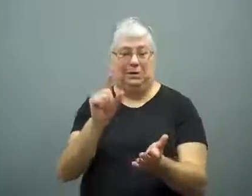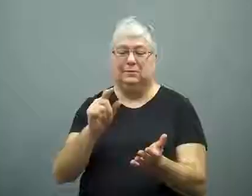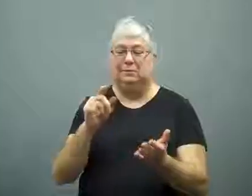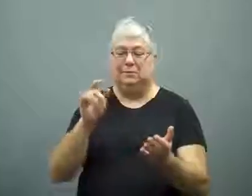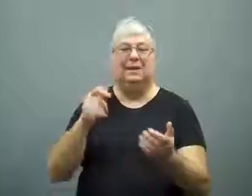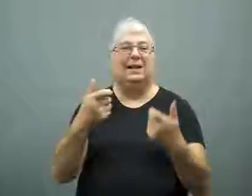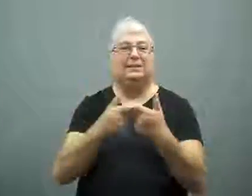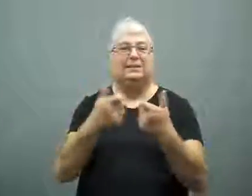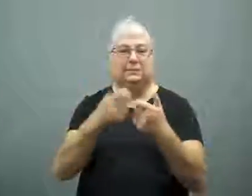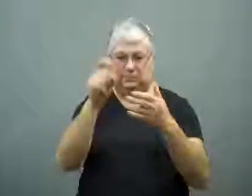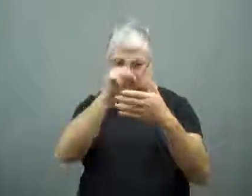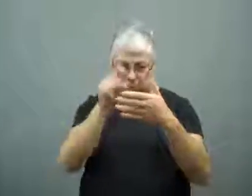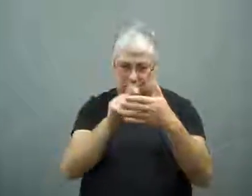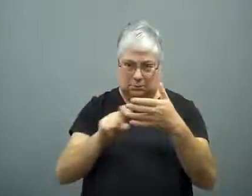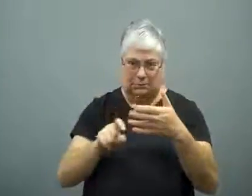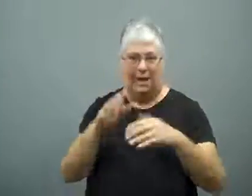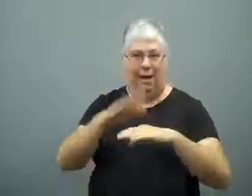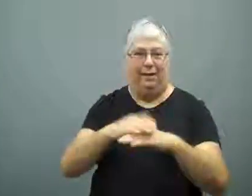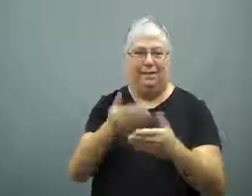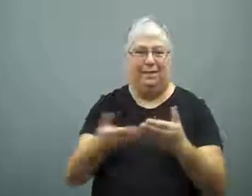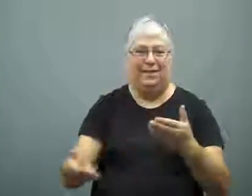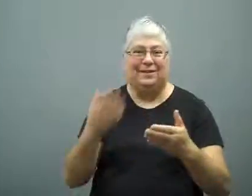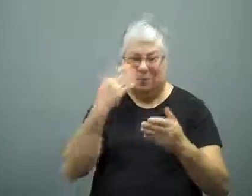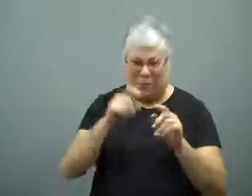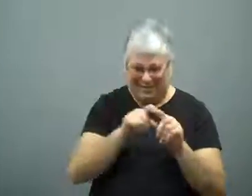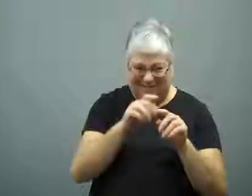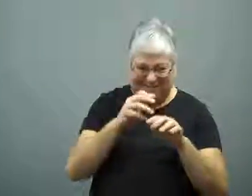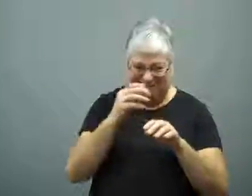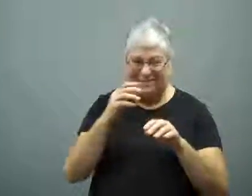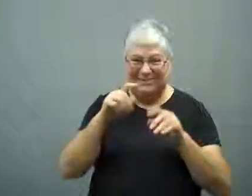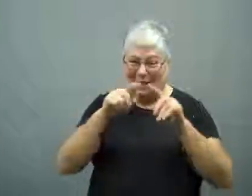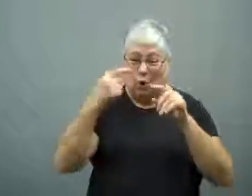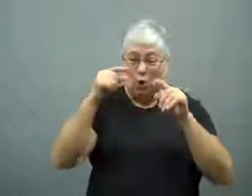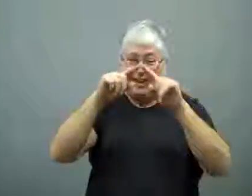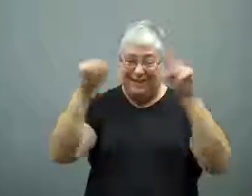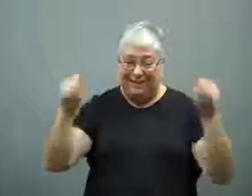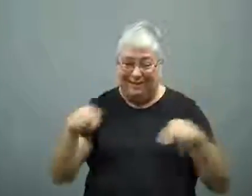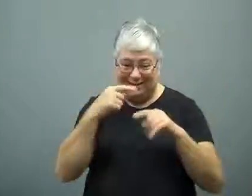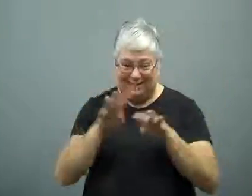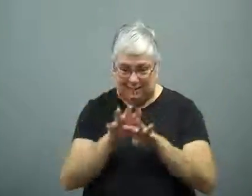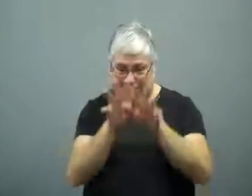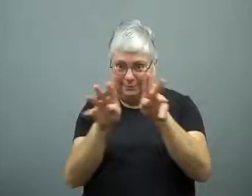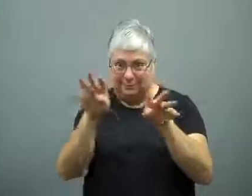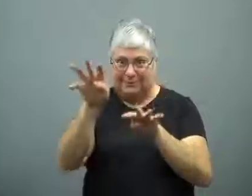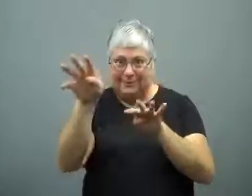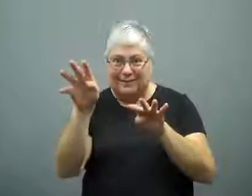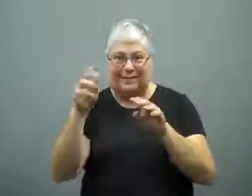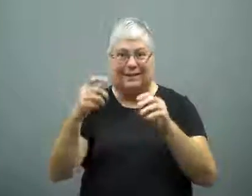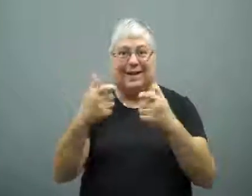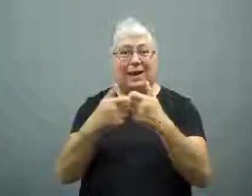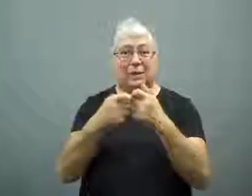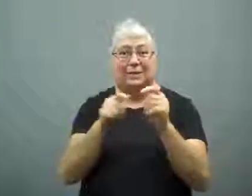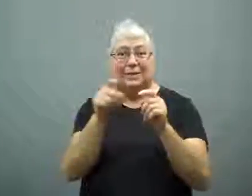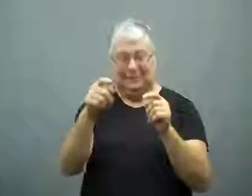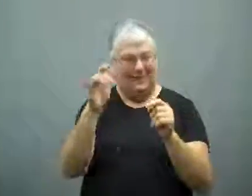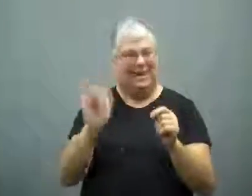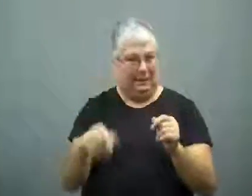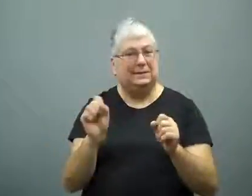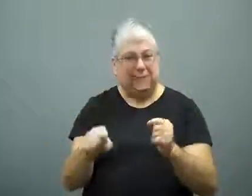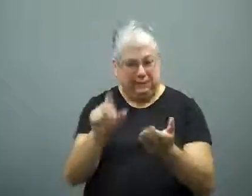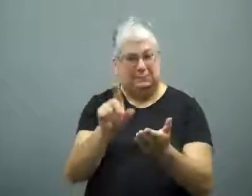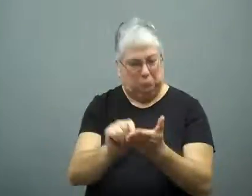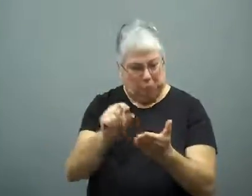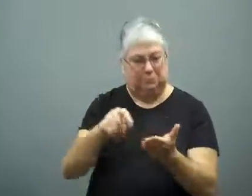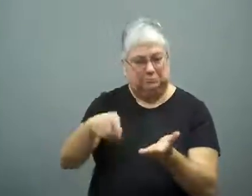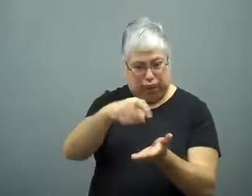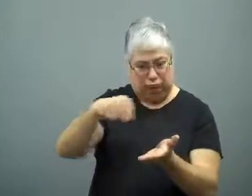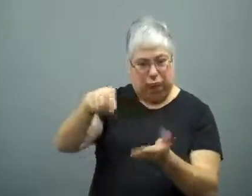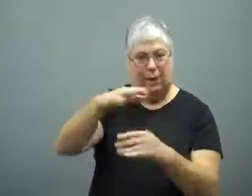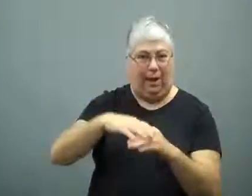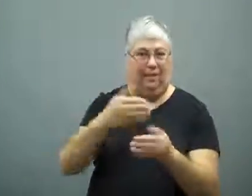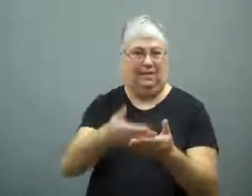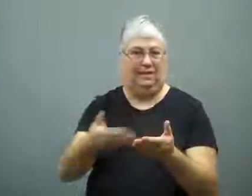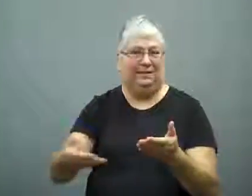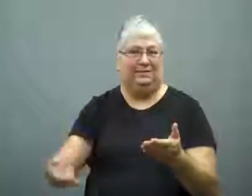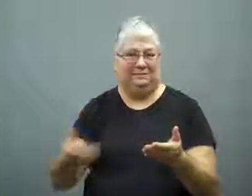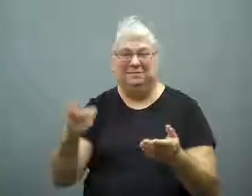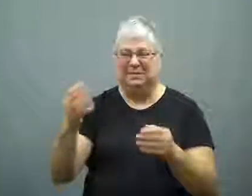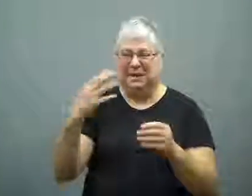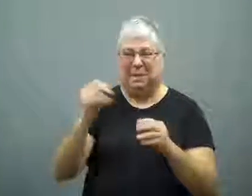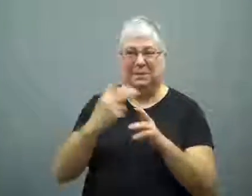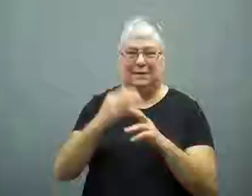can print circuits on objects, much like the printed circuit boards you see.